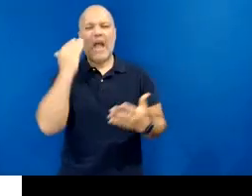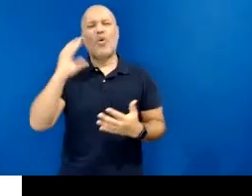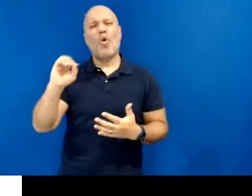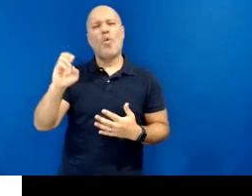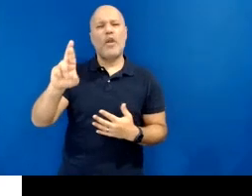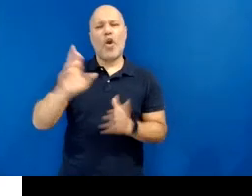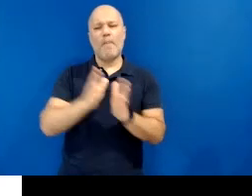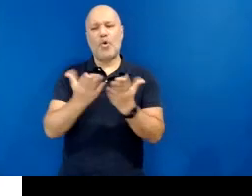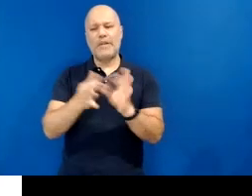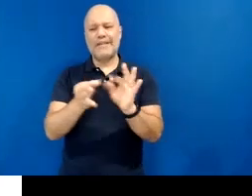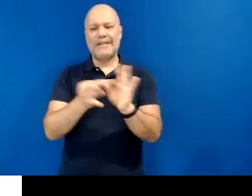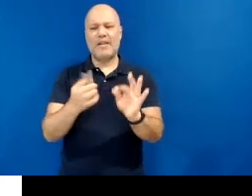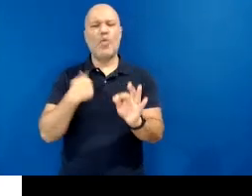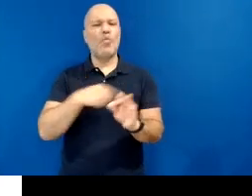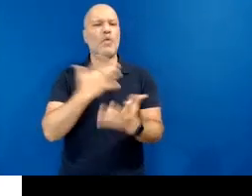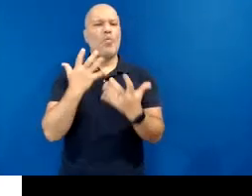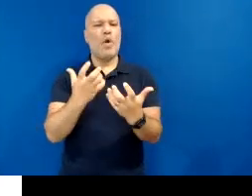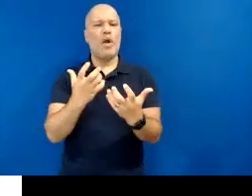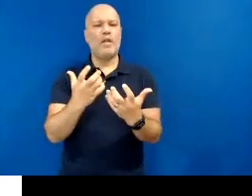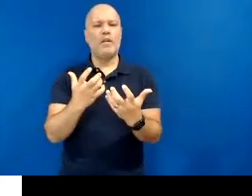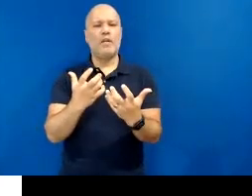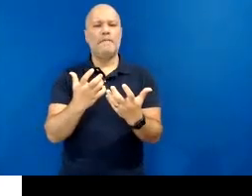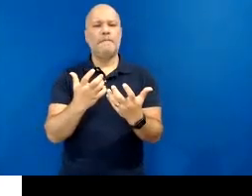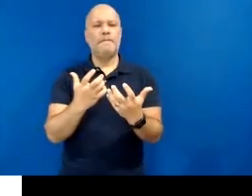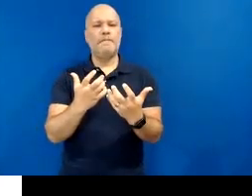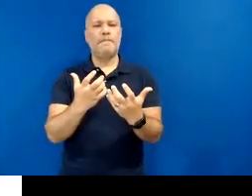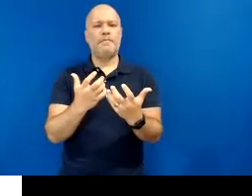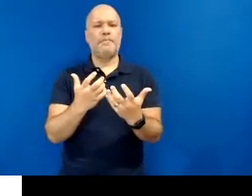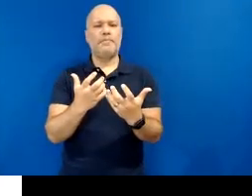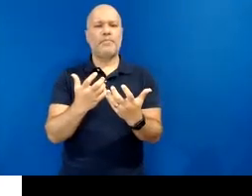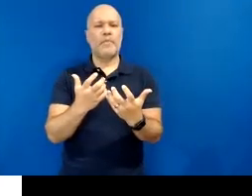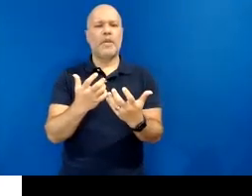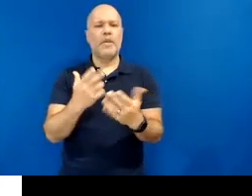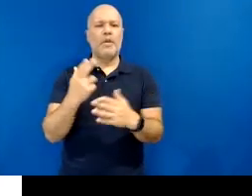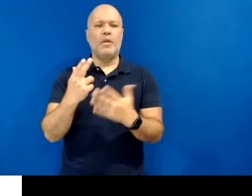we want to get to the point where we don't have to put. Amari uses gender neutral pronouns, right?